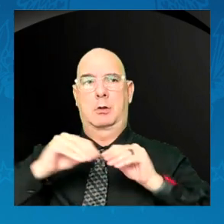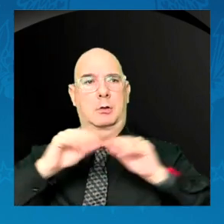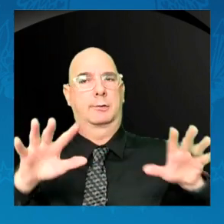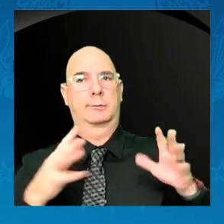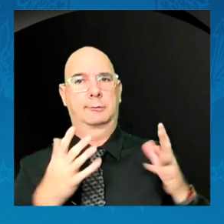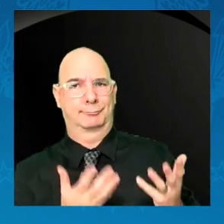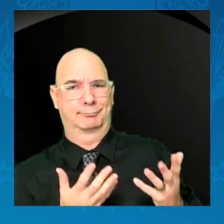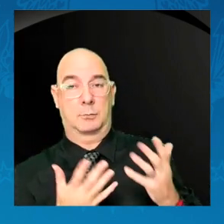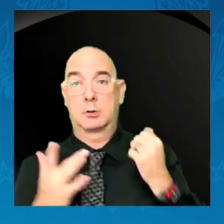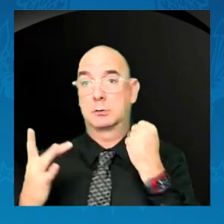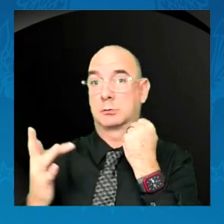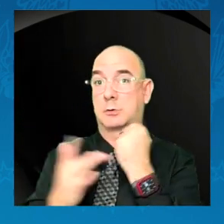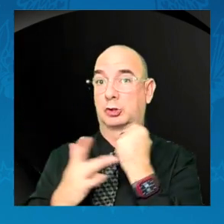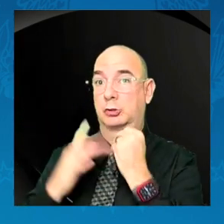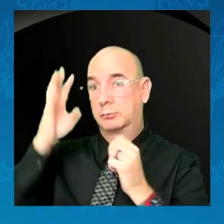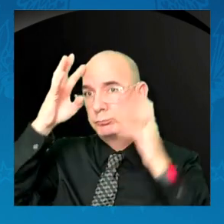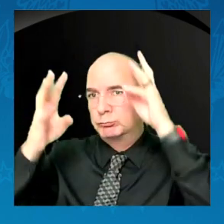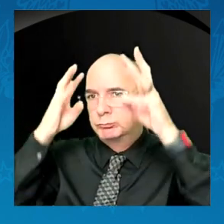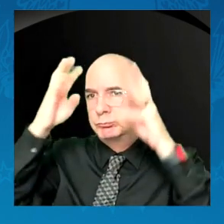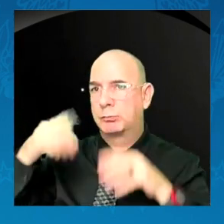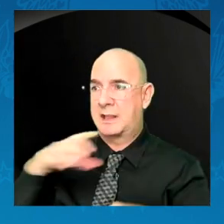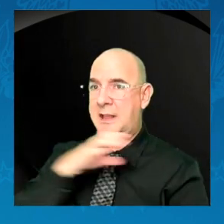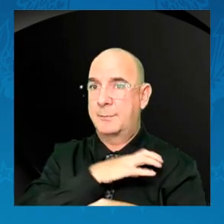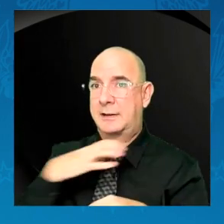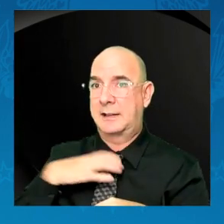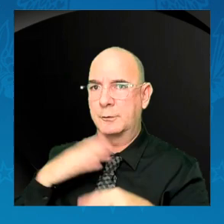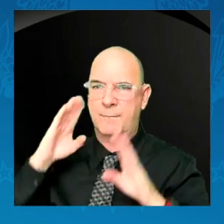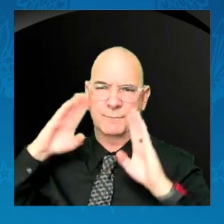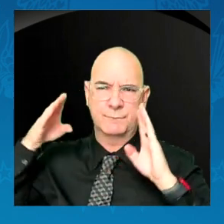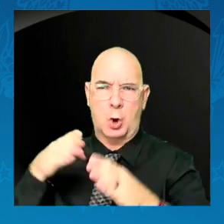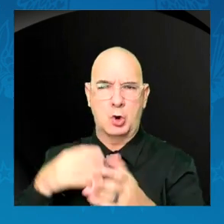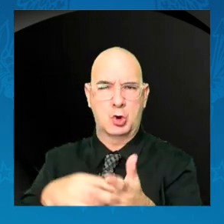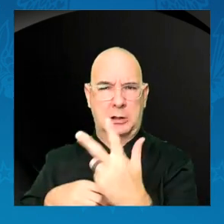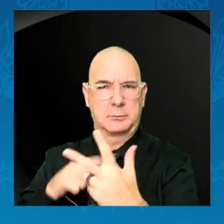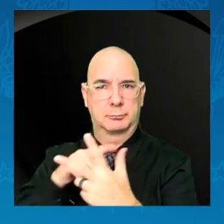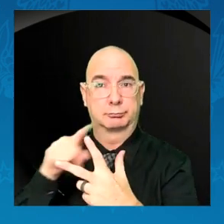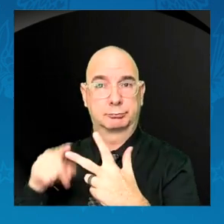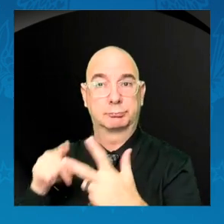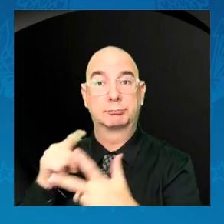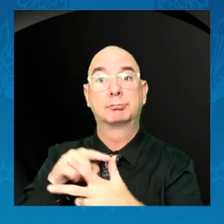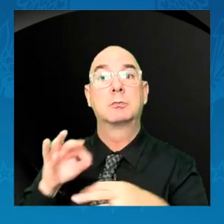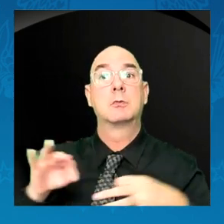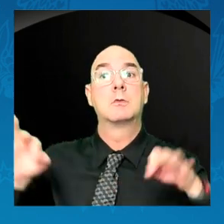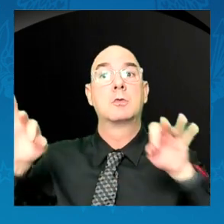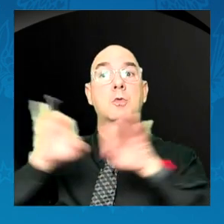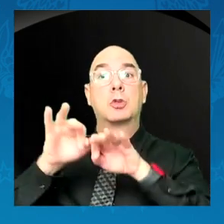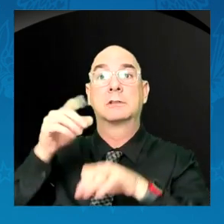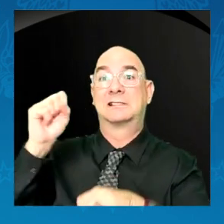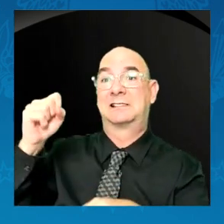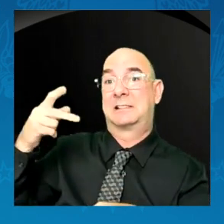three focus areas critical space technology roadmaps, space traffic management proposals